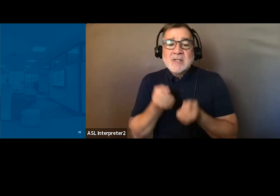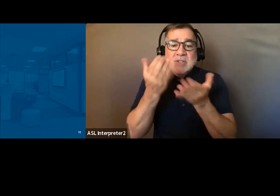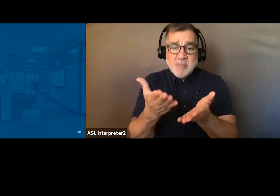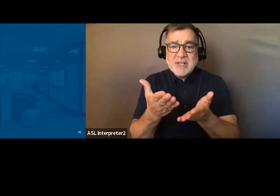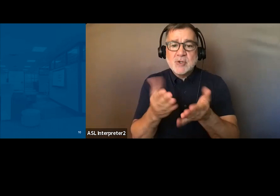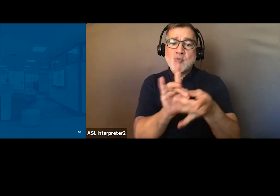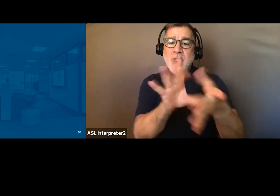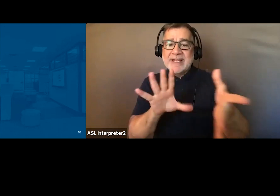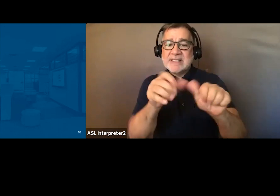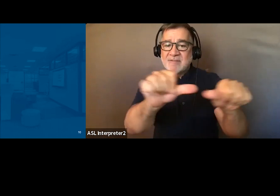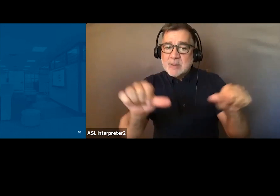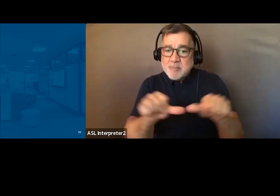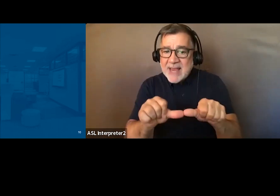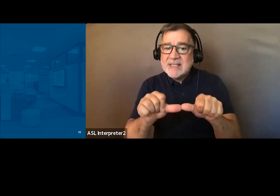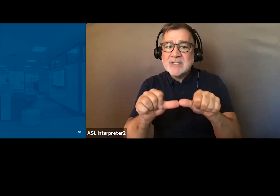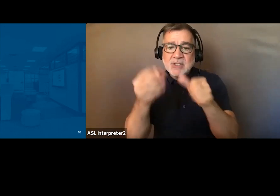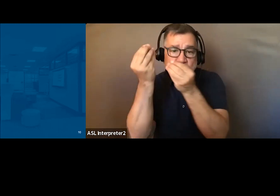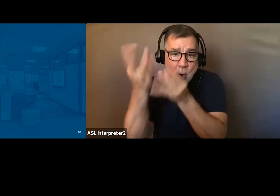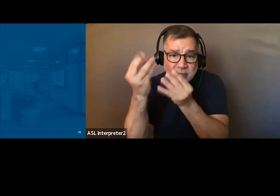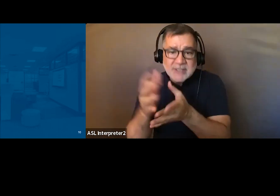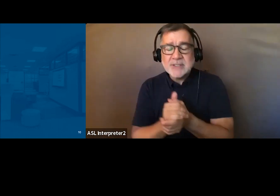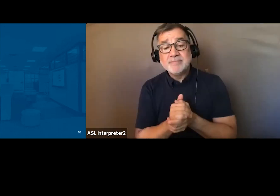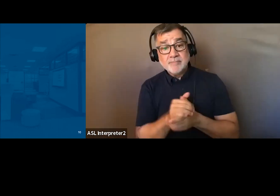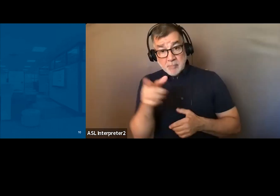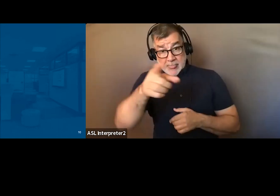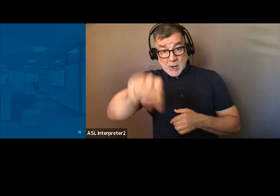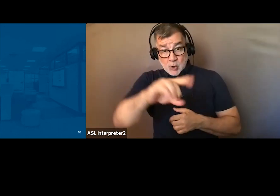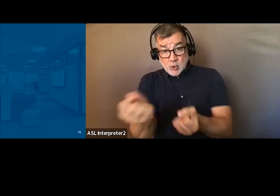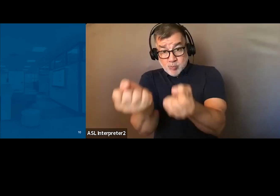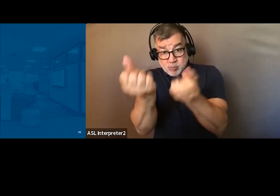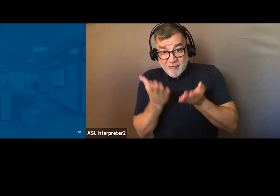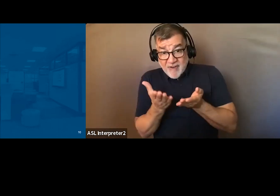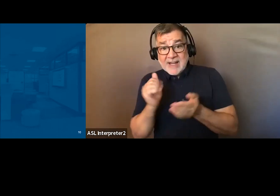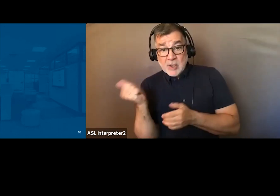You, as our customers, provided all the names to us on who those ordering officials are.